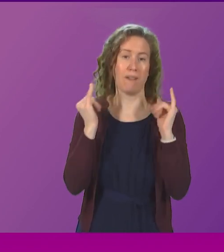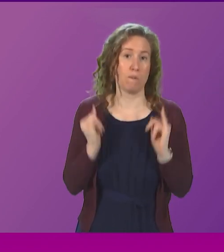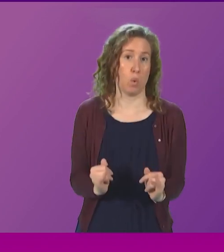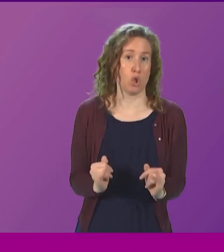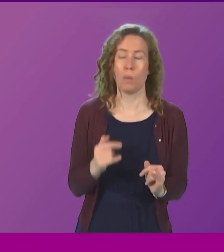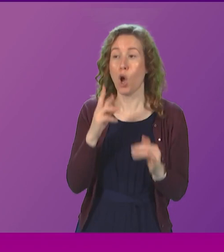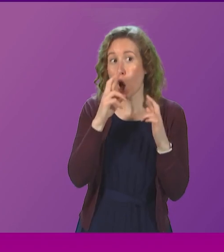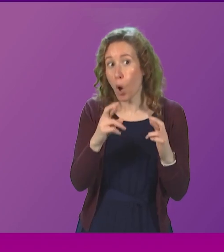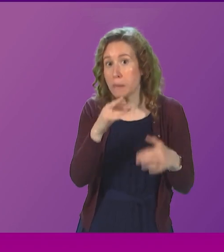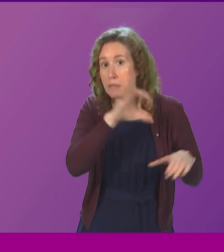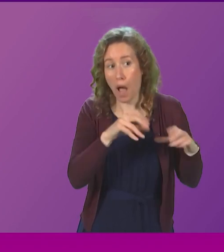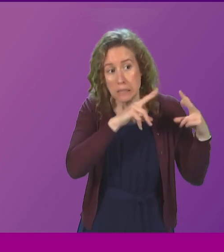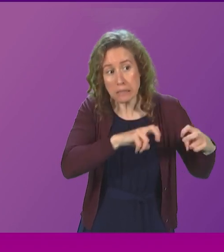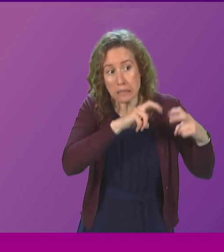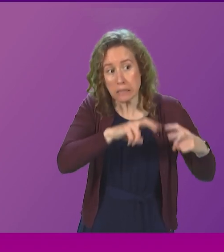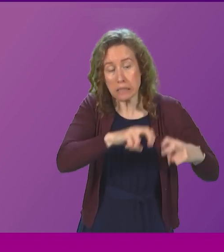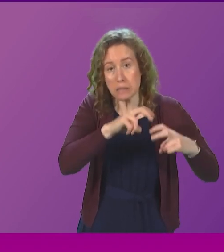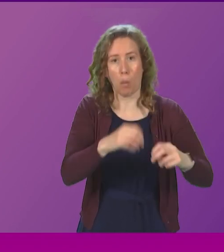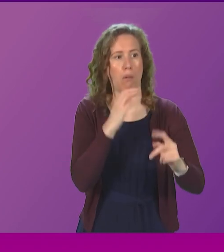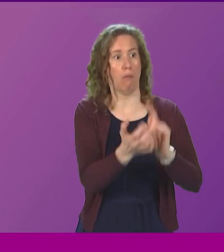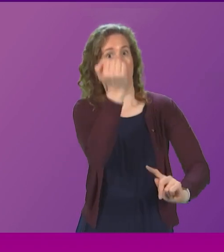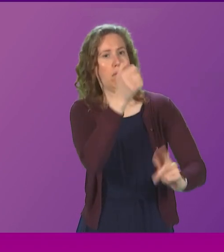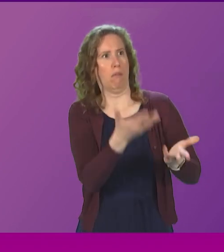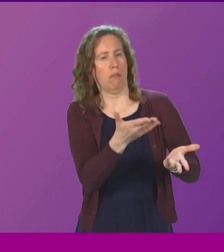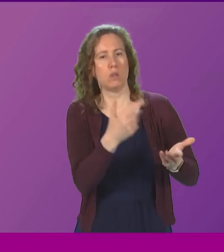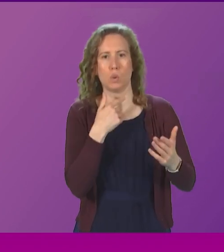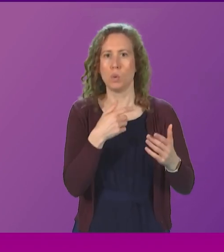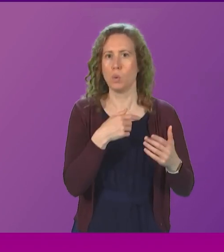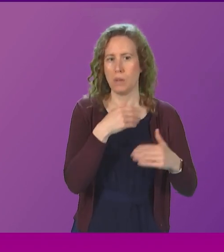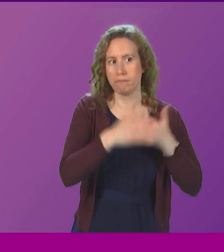that science will continue to make progress in relation to the fight against dementia.